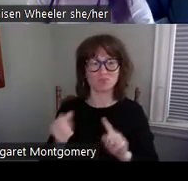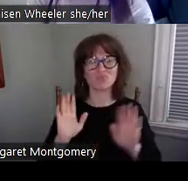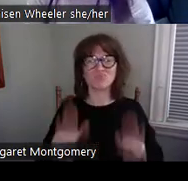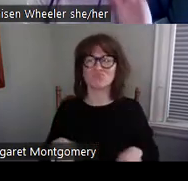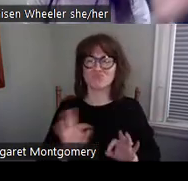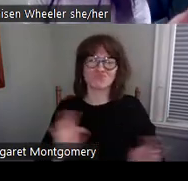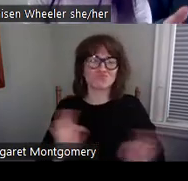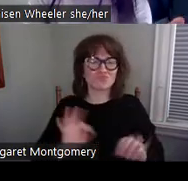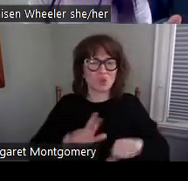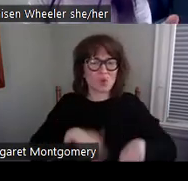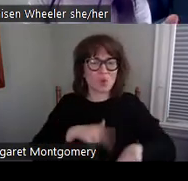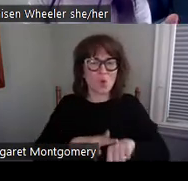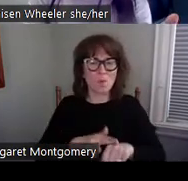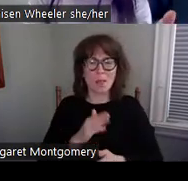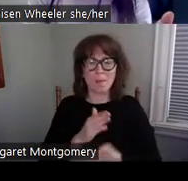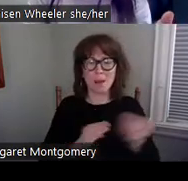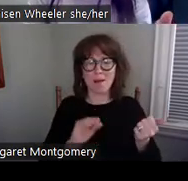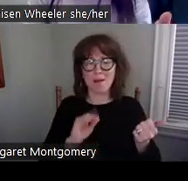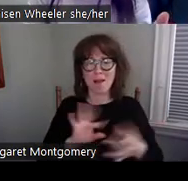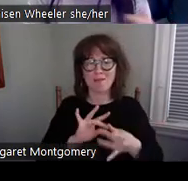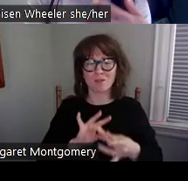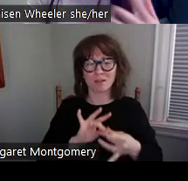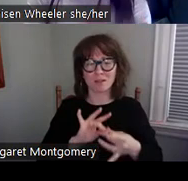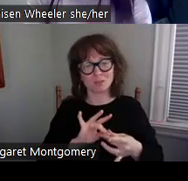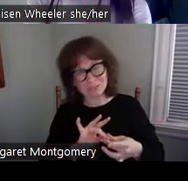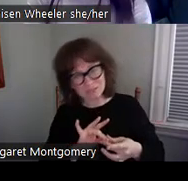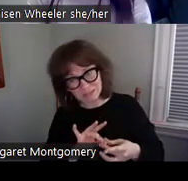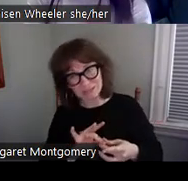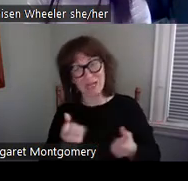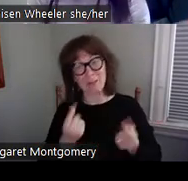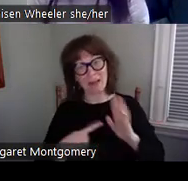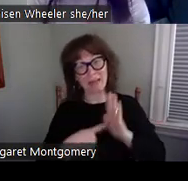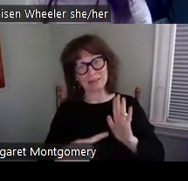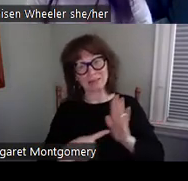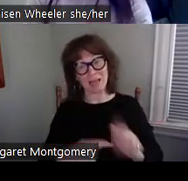13:07:32 And many of the examples of the ways that these norms show up, including healthy